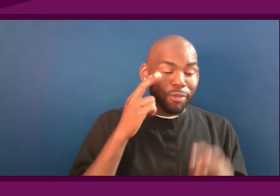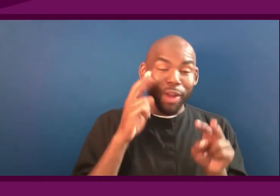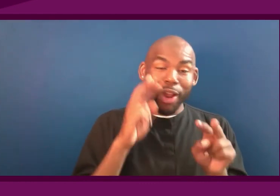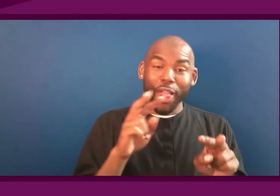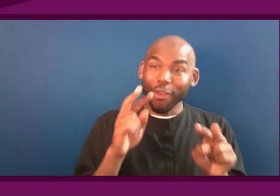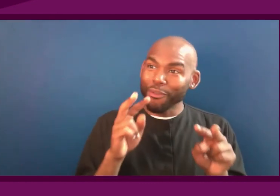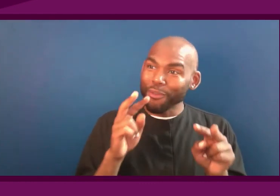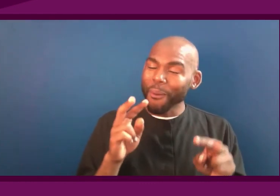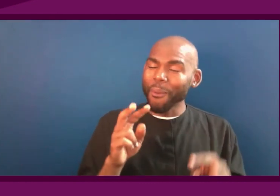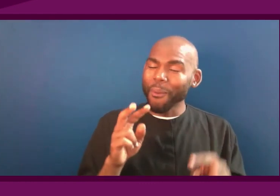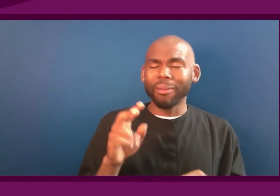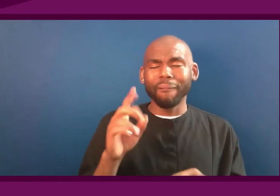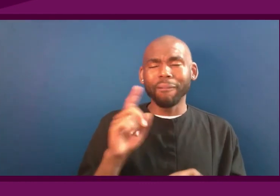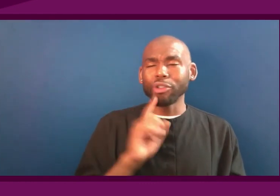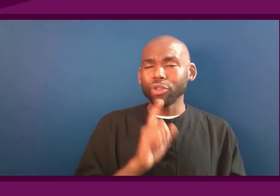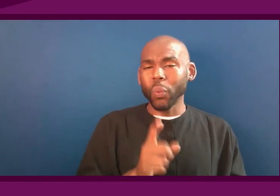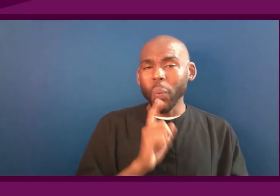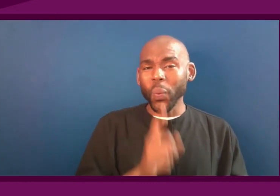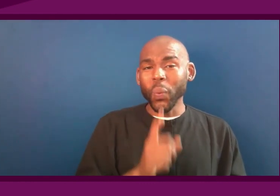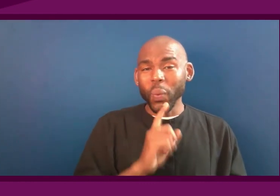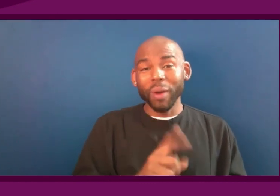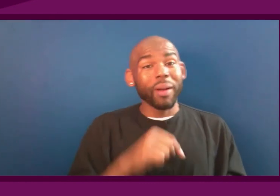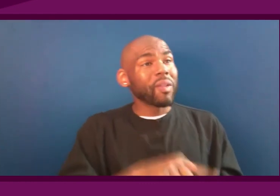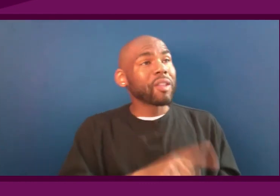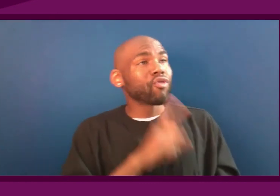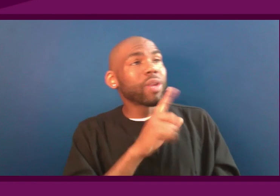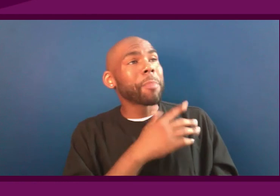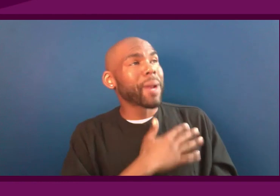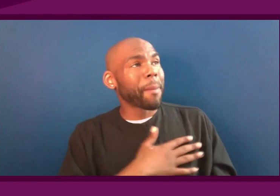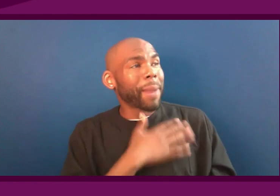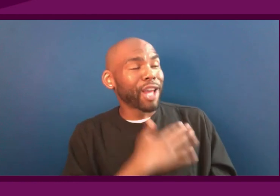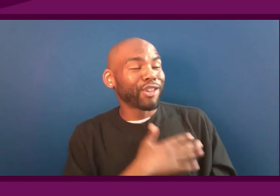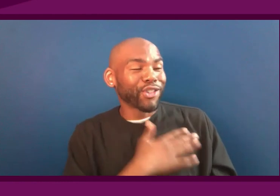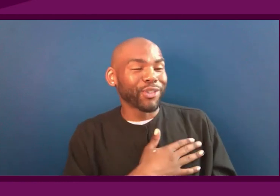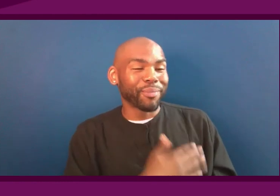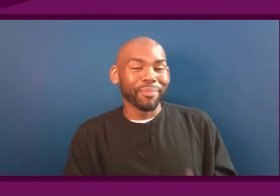chatting about why businesses and corporations and governments really need to commit